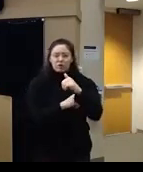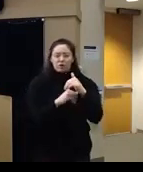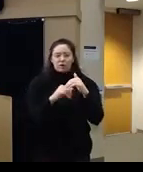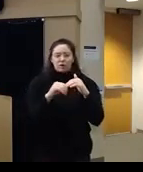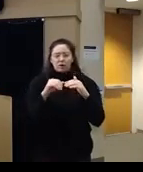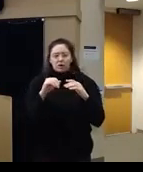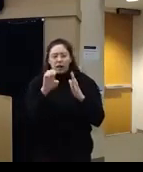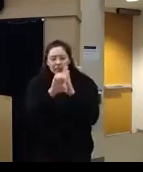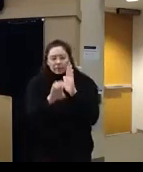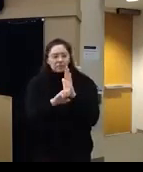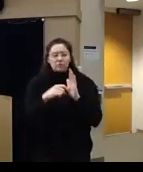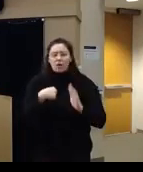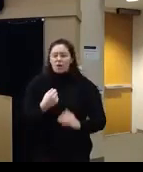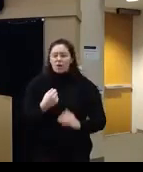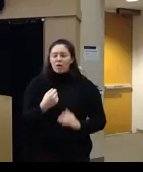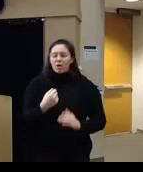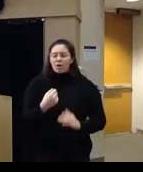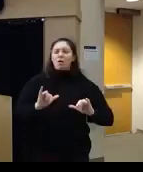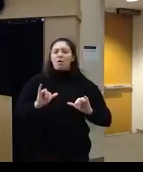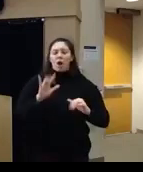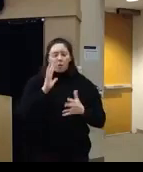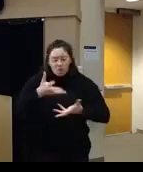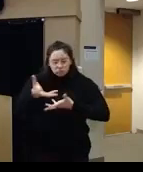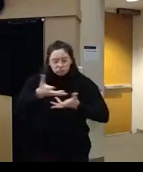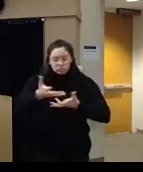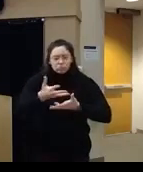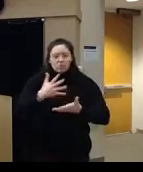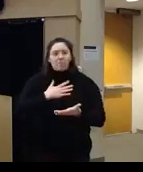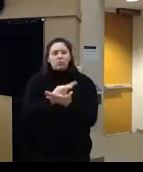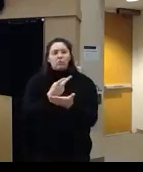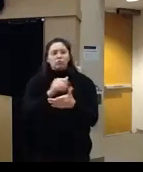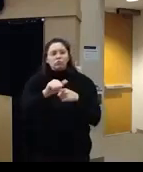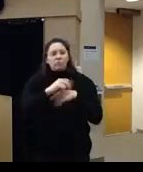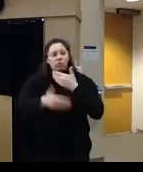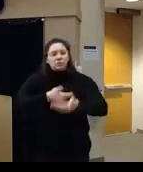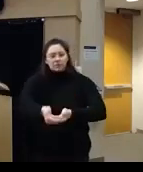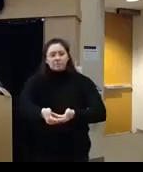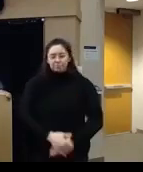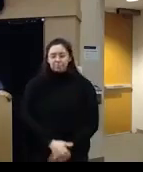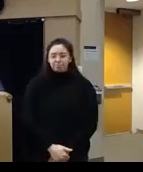I would begin to understand understand what I was engaged in in my graduate training process